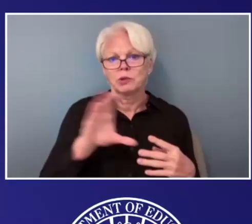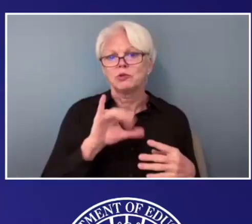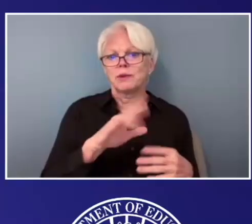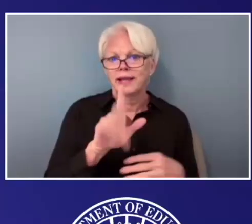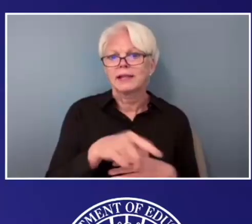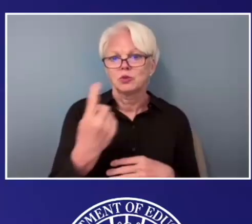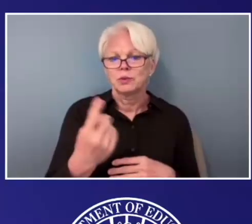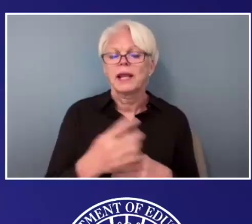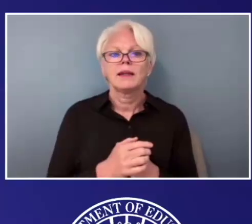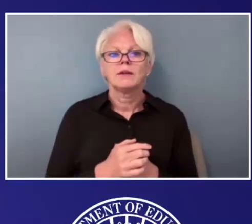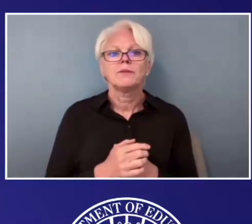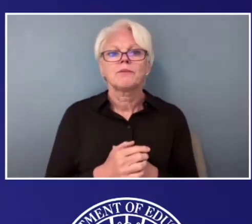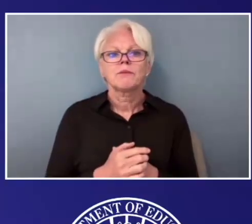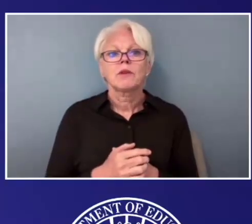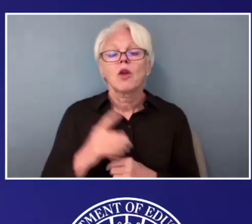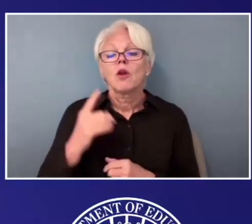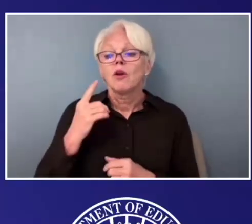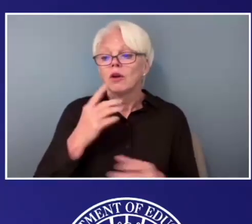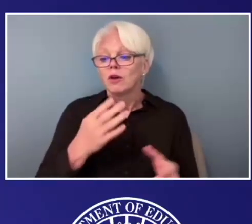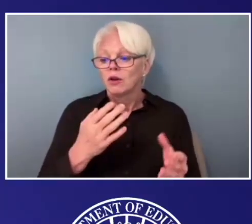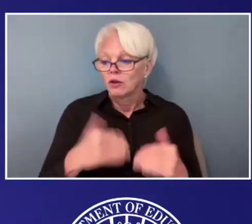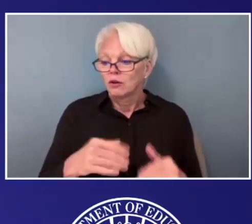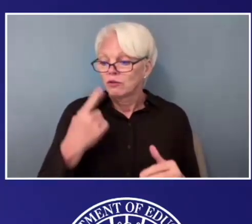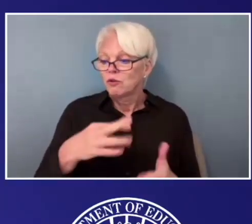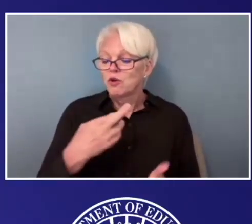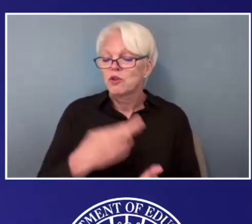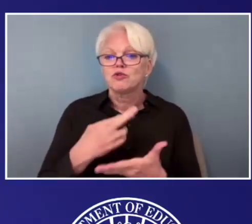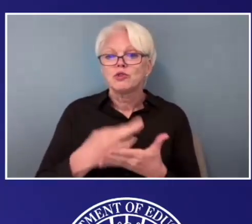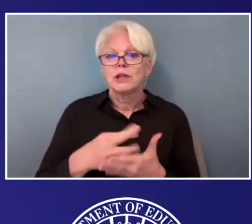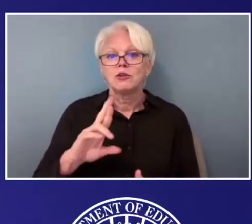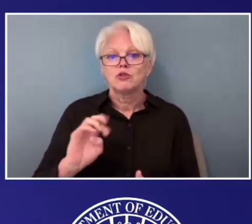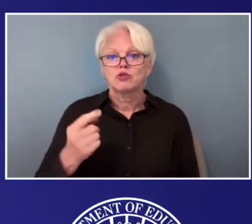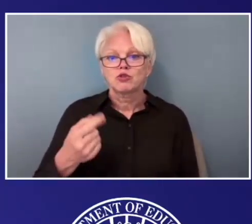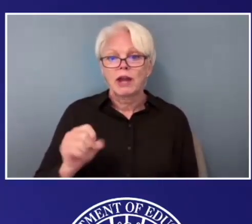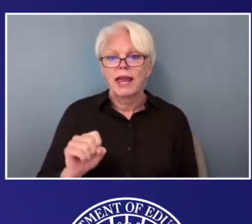As far as the rehabilitation regulations and the things that you provided to us